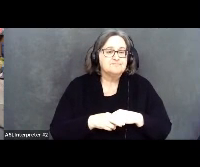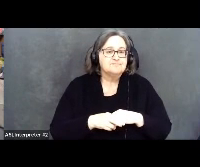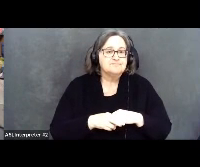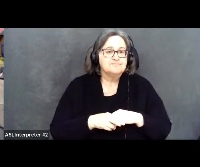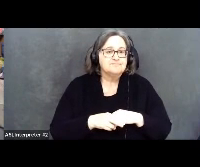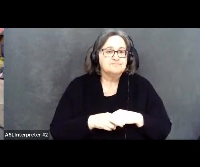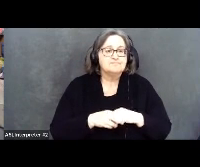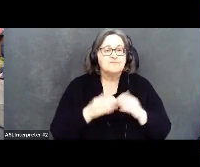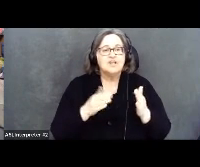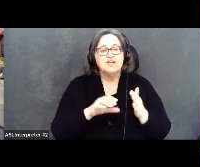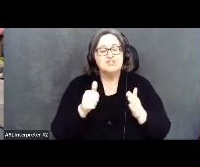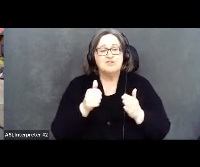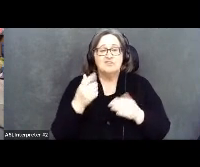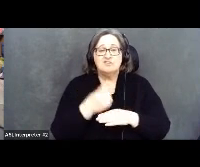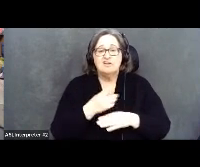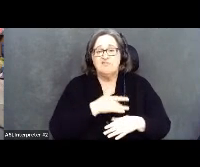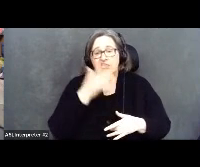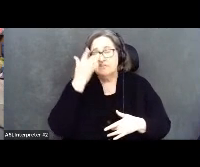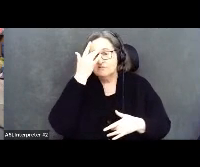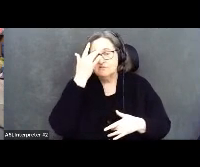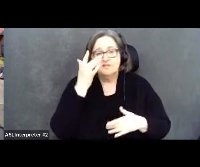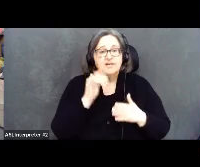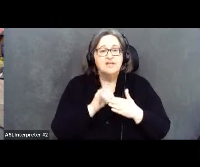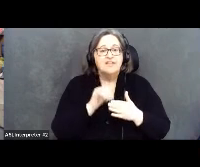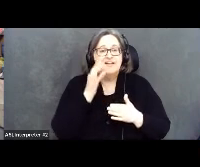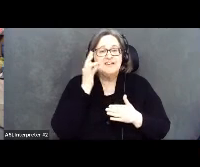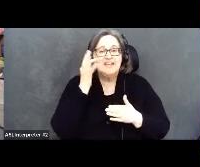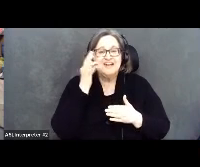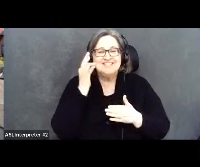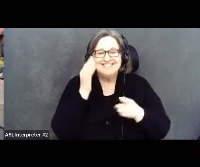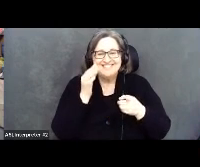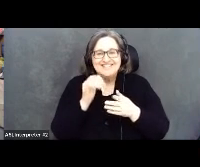Here is another day of not feeling well. This cat I had to throw in here, this is a Sphinx cat.